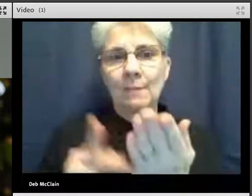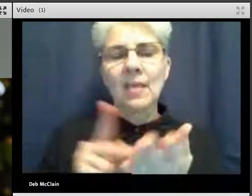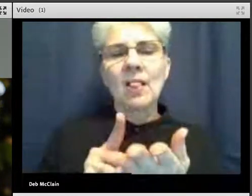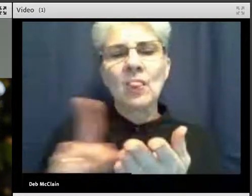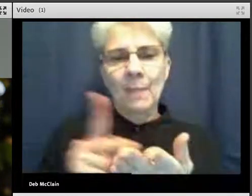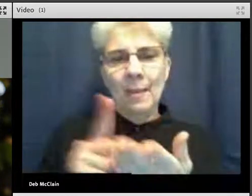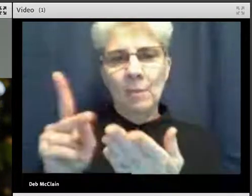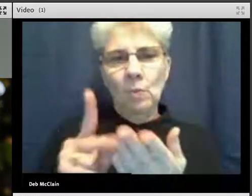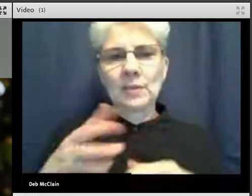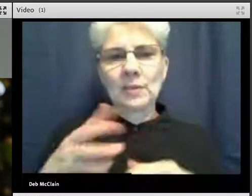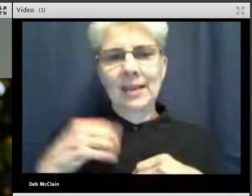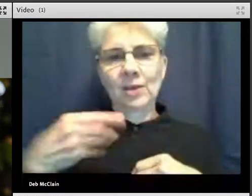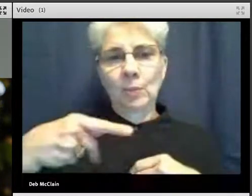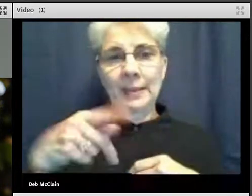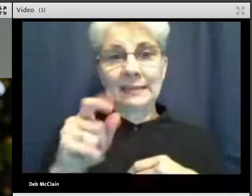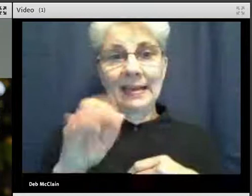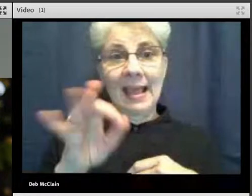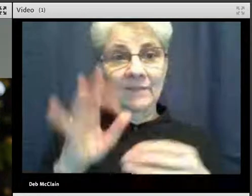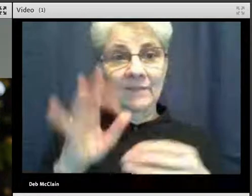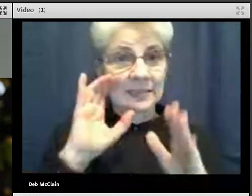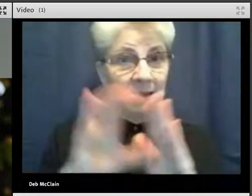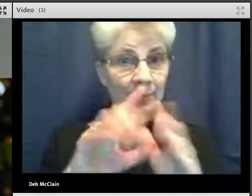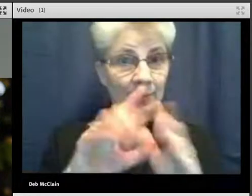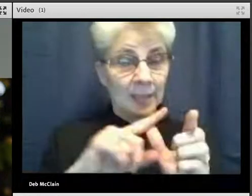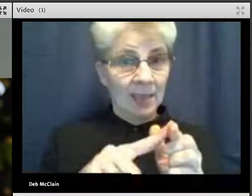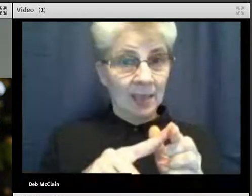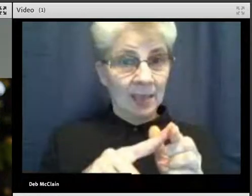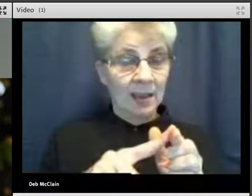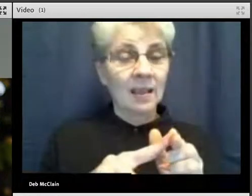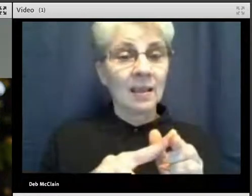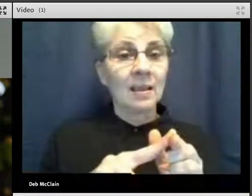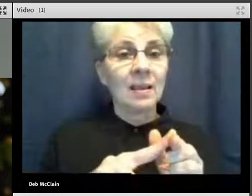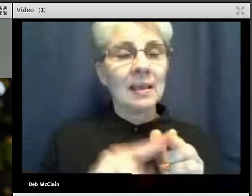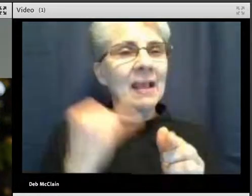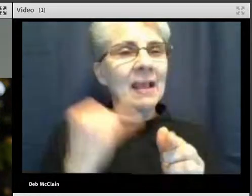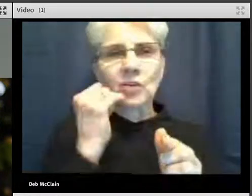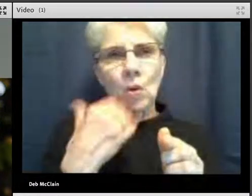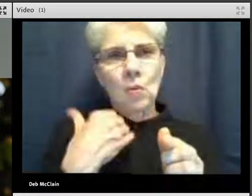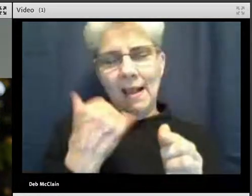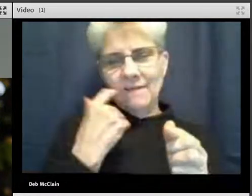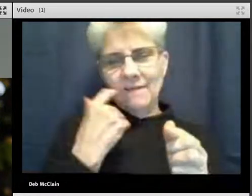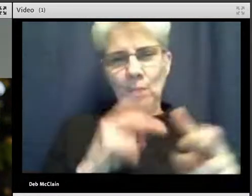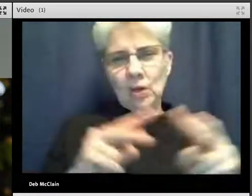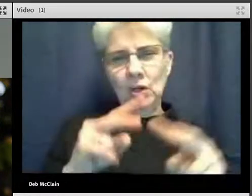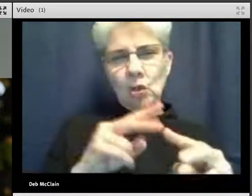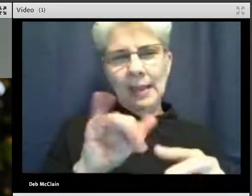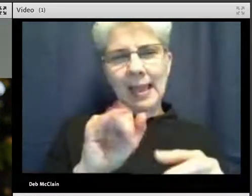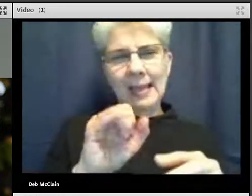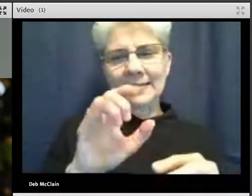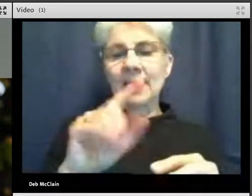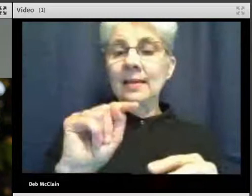The paid one will take your PDF document. And if you don't have it, I would look at TechSoup.